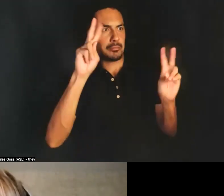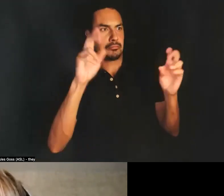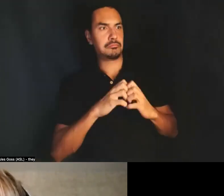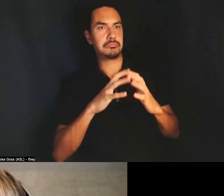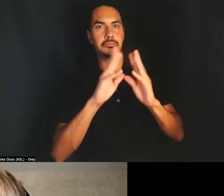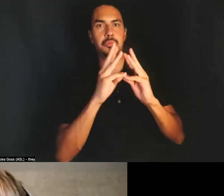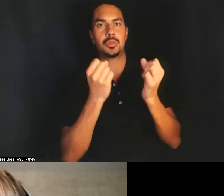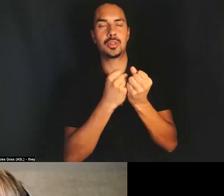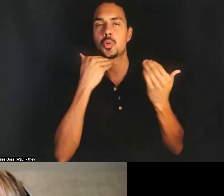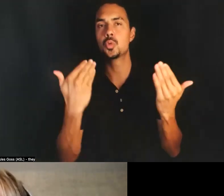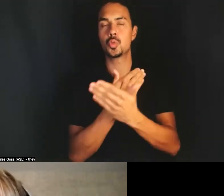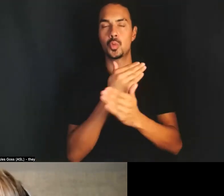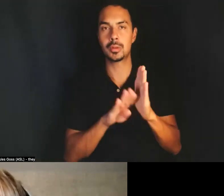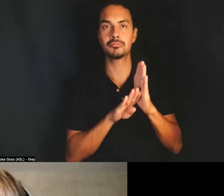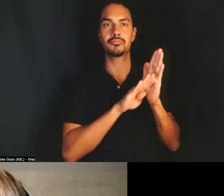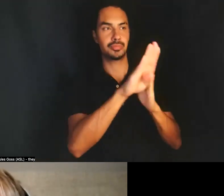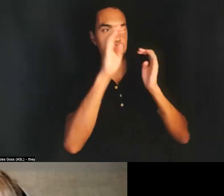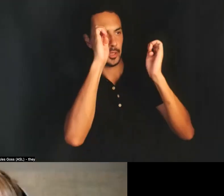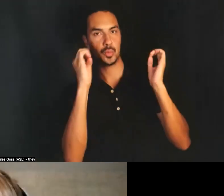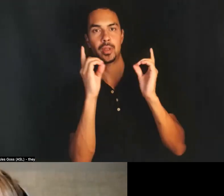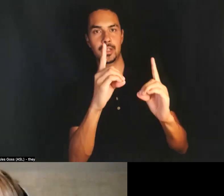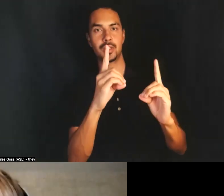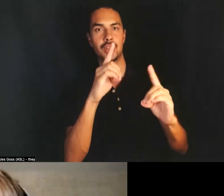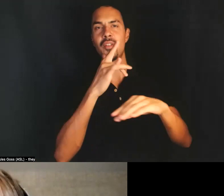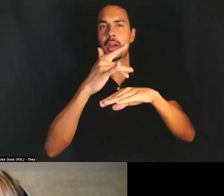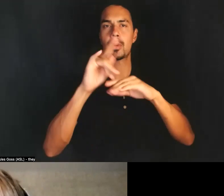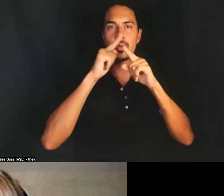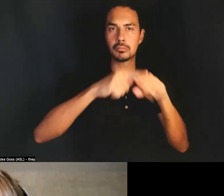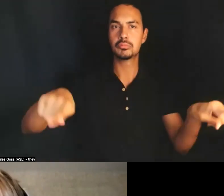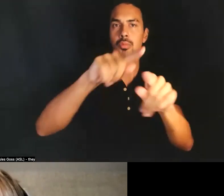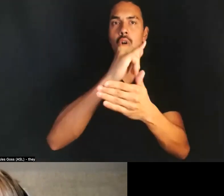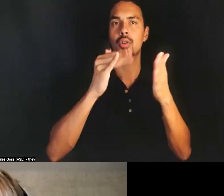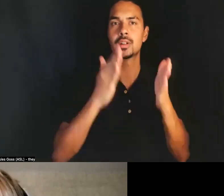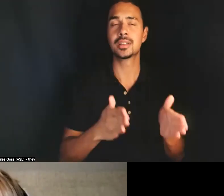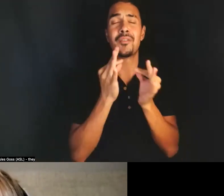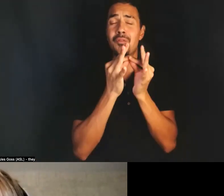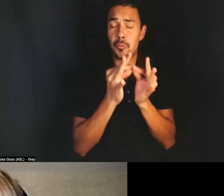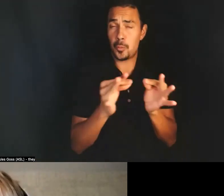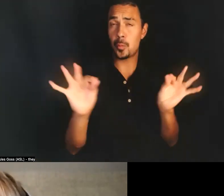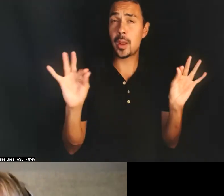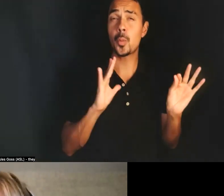locations in the chat! I am very excited for today's Artist Lab. They are part of the Creative